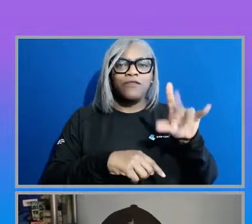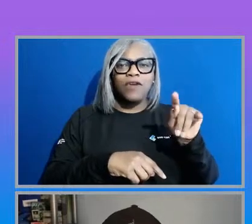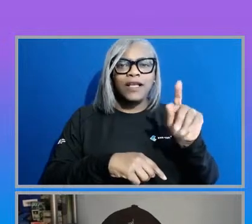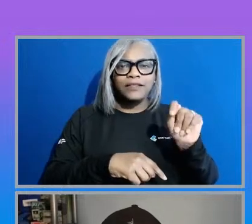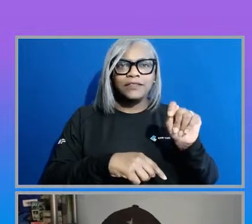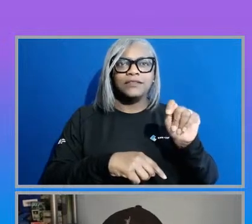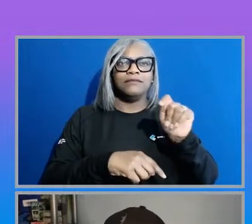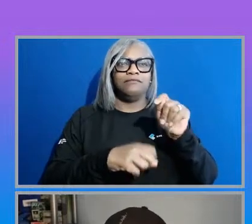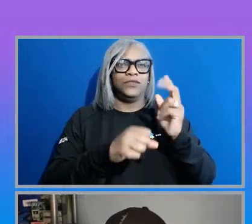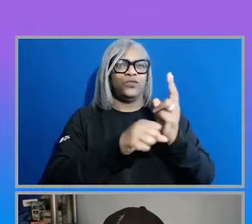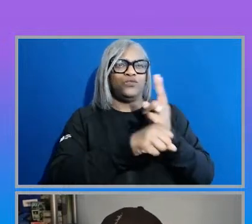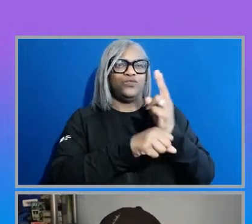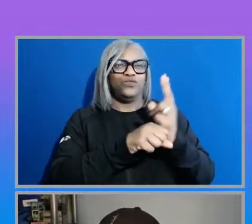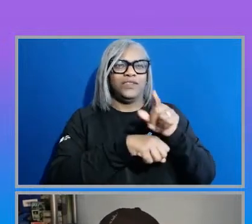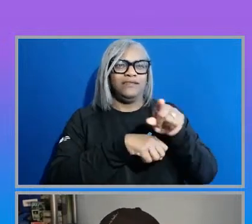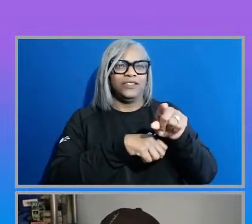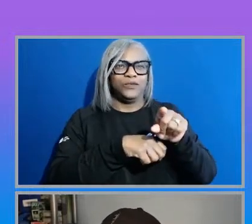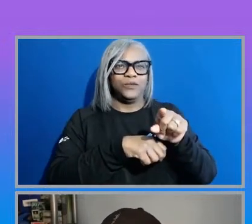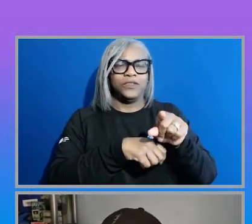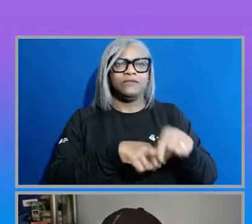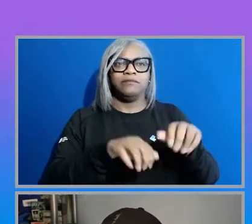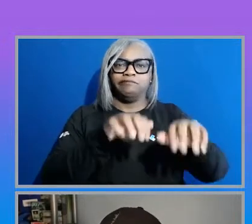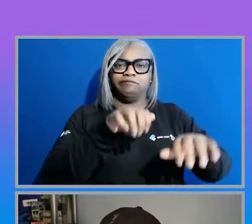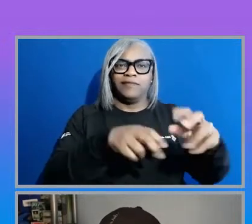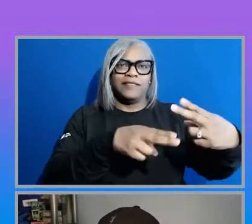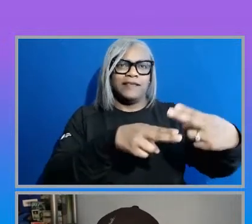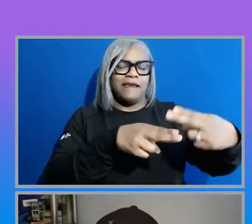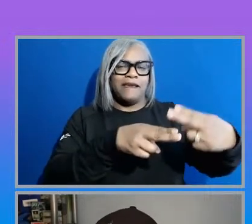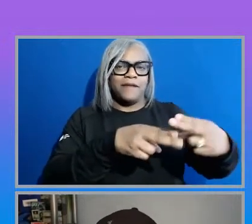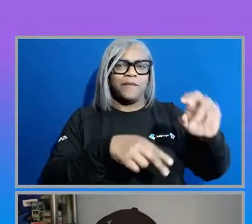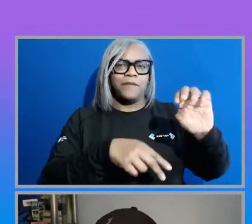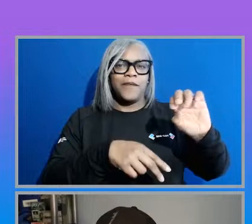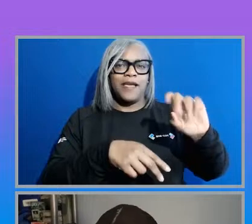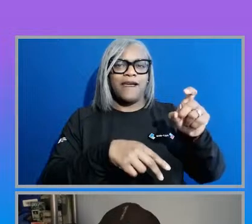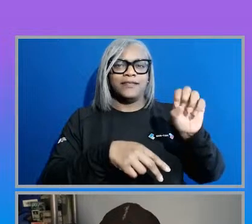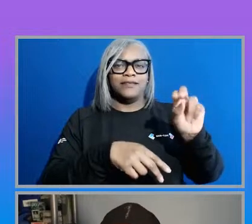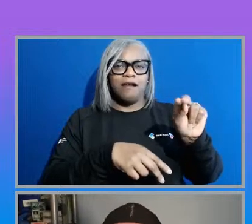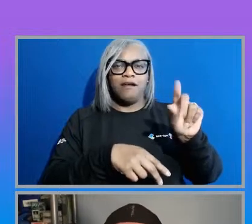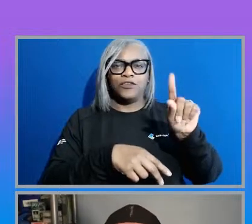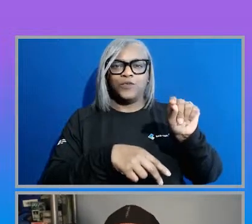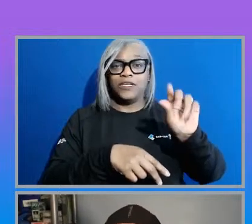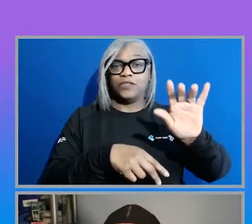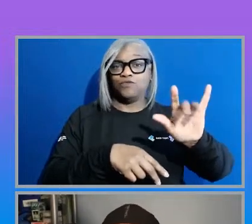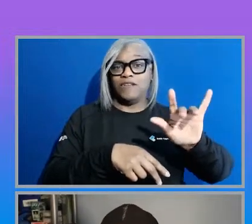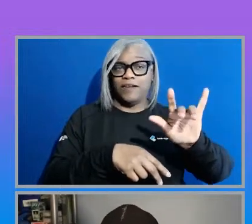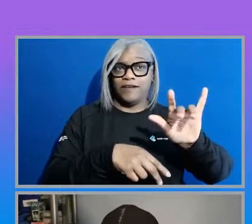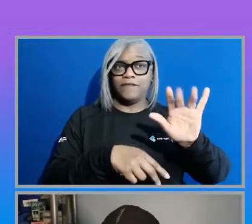project a name. I'm going to say Axe-con 2025 and hit next. And